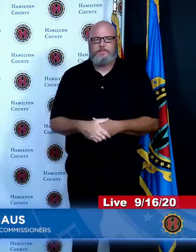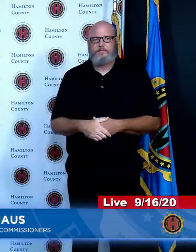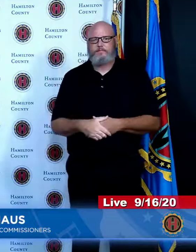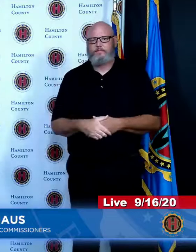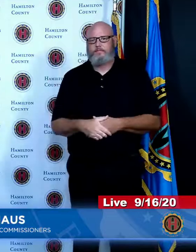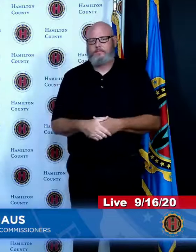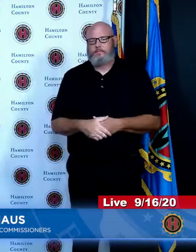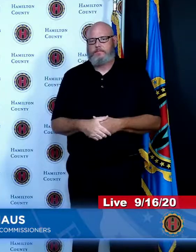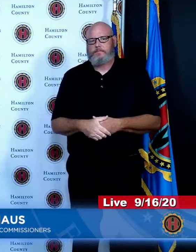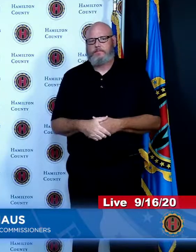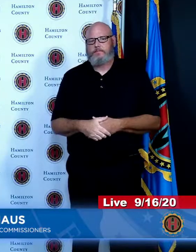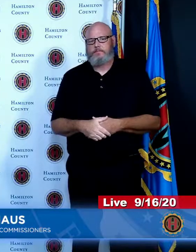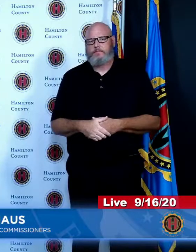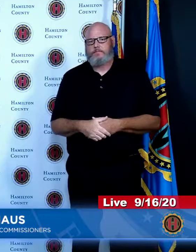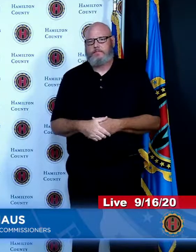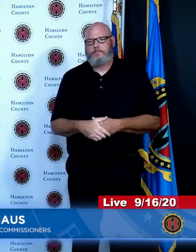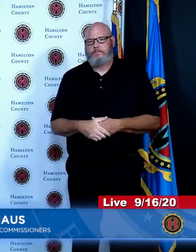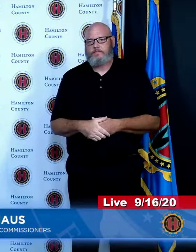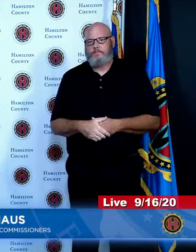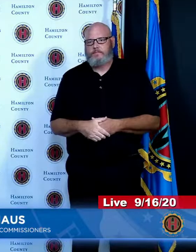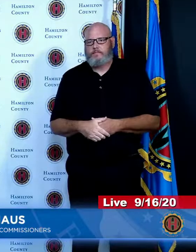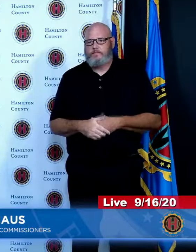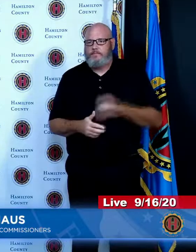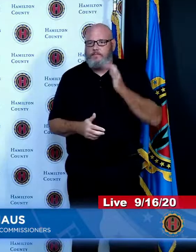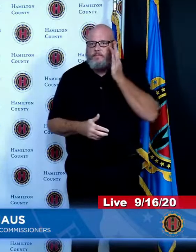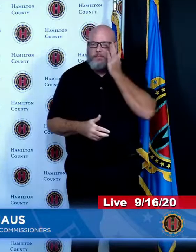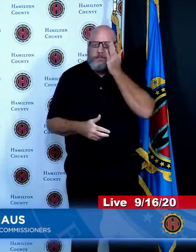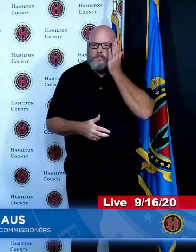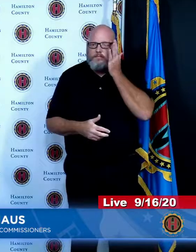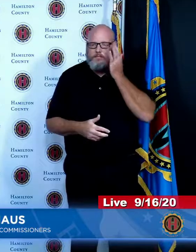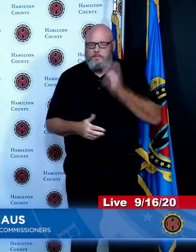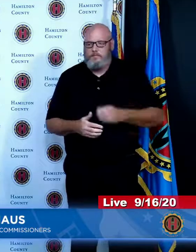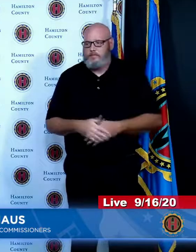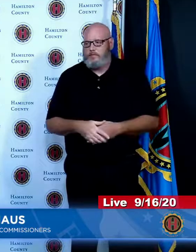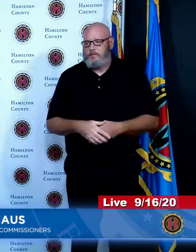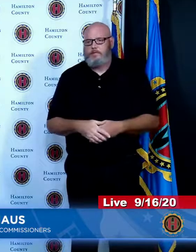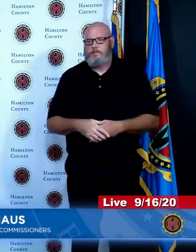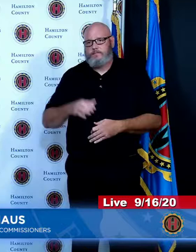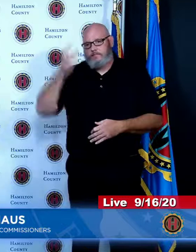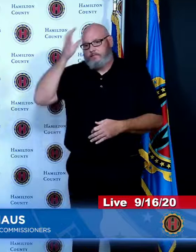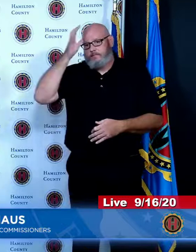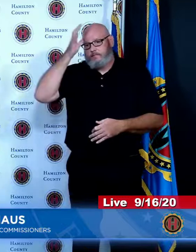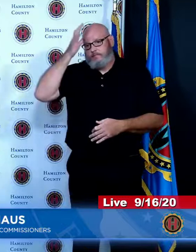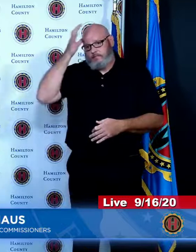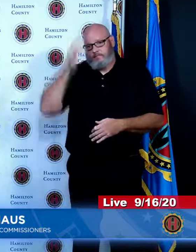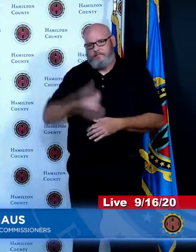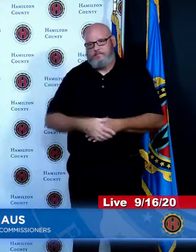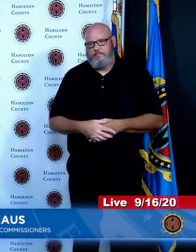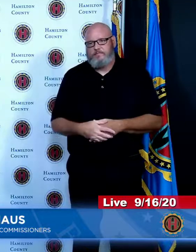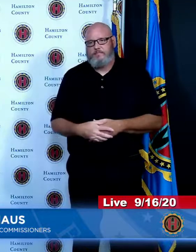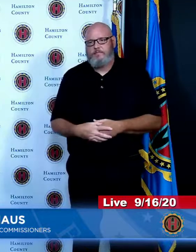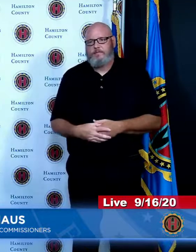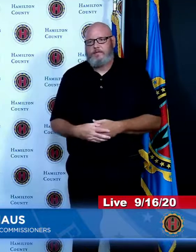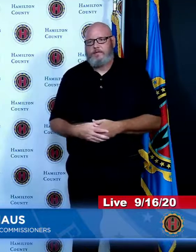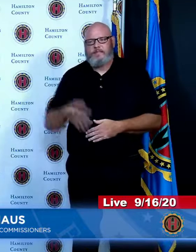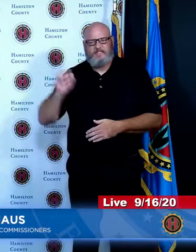than September 30th okay all right I'm getting I'm getting a note flashed at me all right so the deadline is September 30th